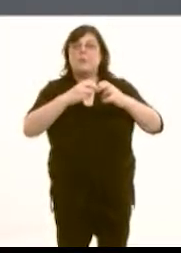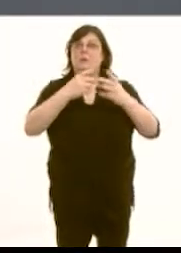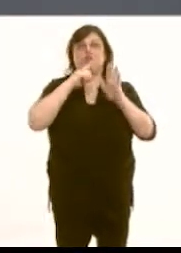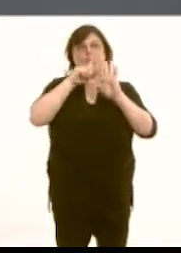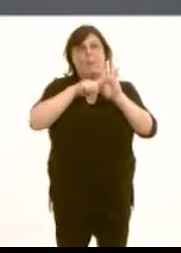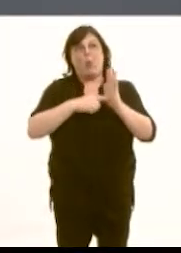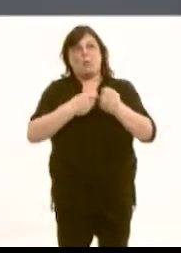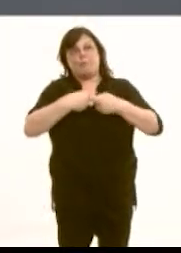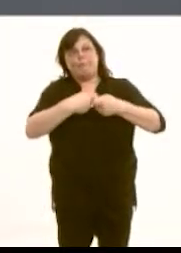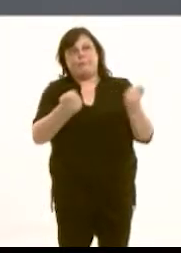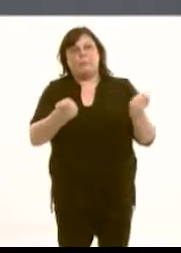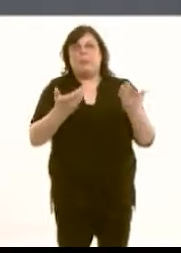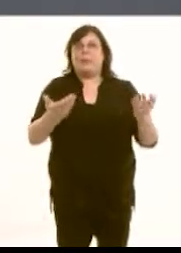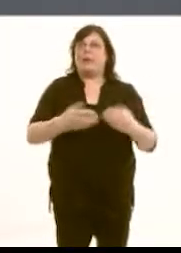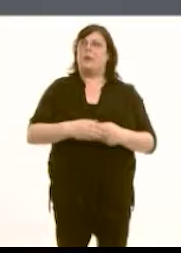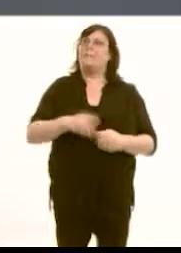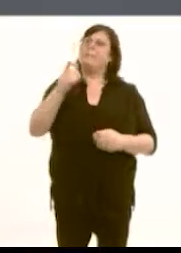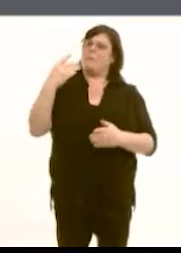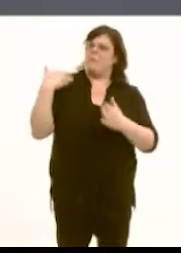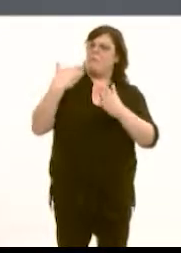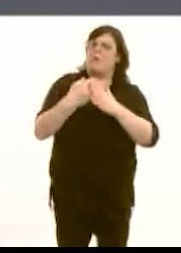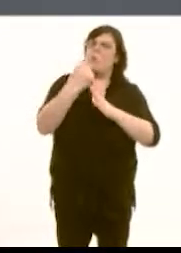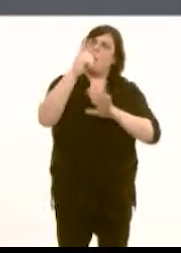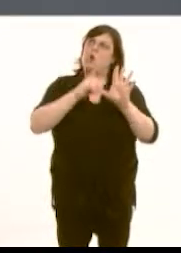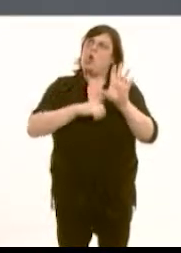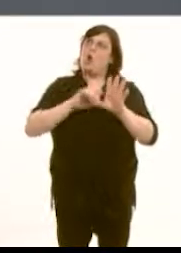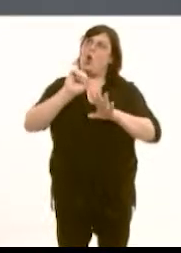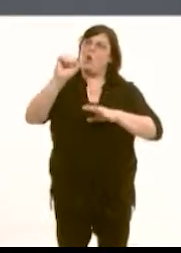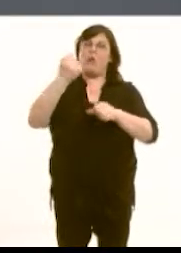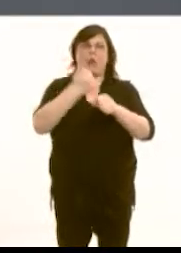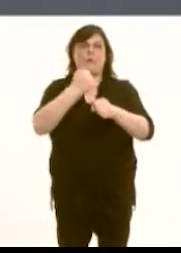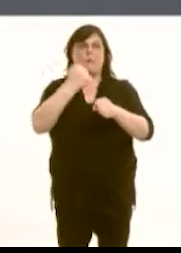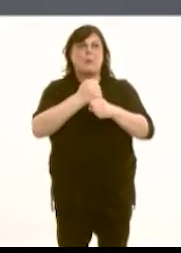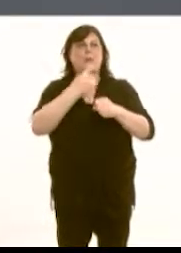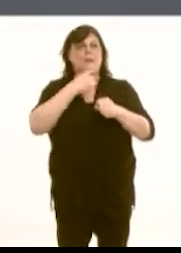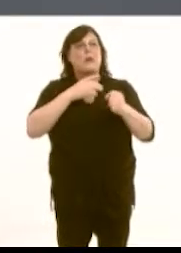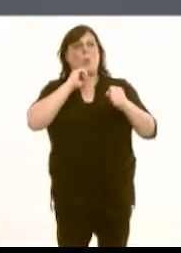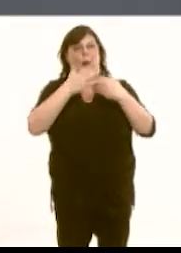Over the past year, your Government has announced an increase in training places for nurses